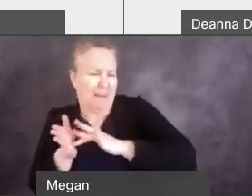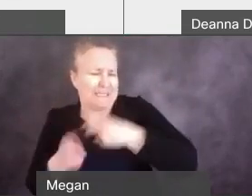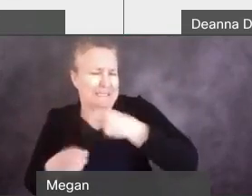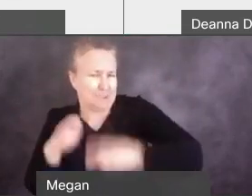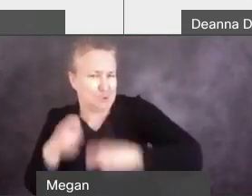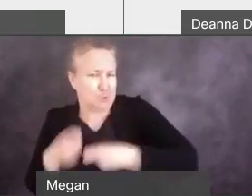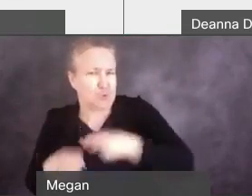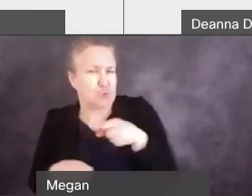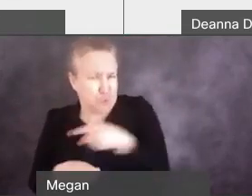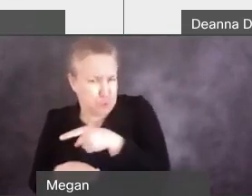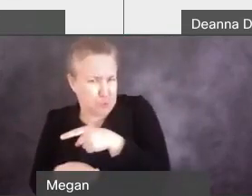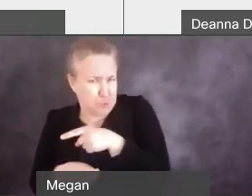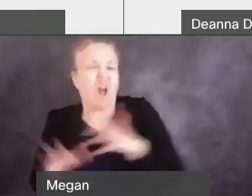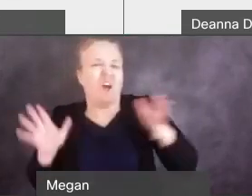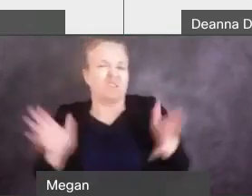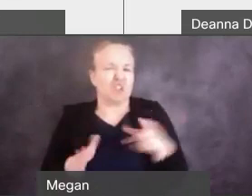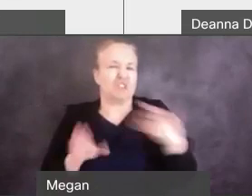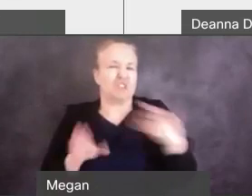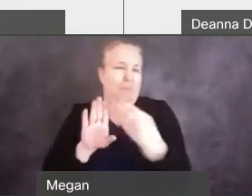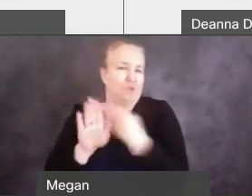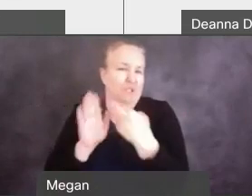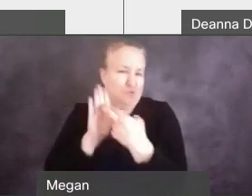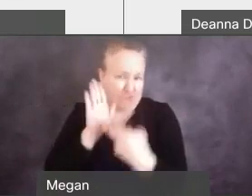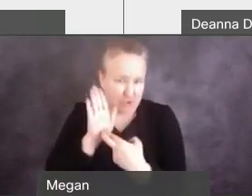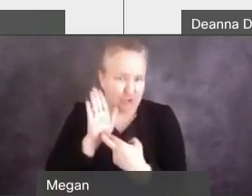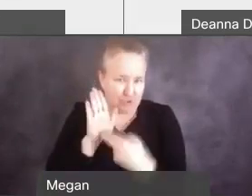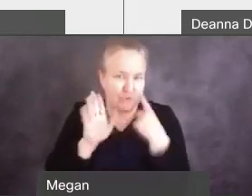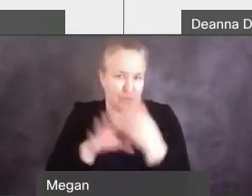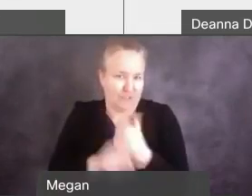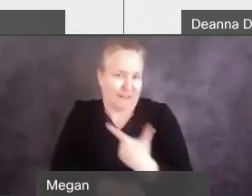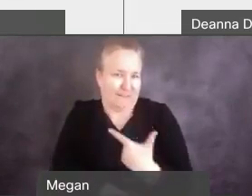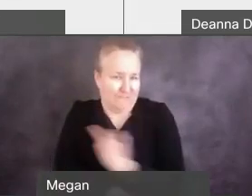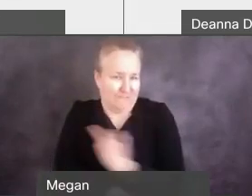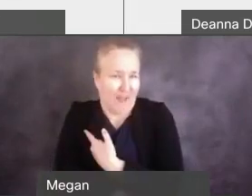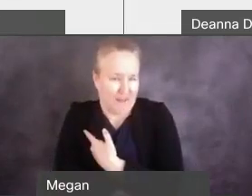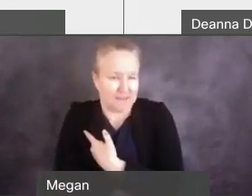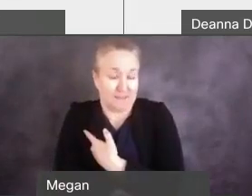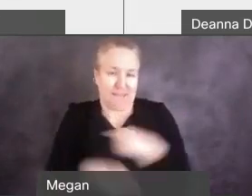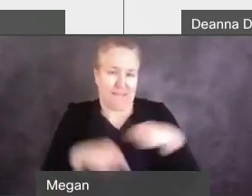are encouraged to pre-register to receive the vaccine from the Montgomery County Office of